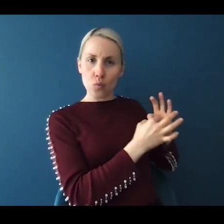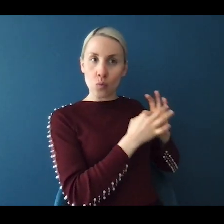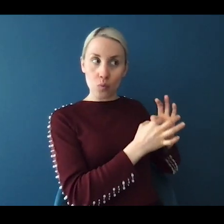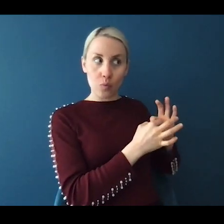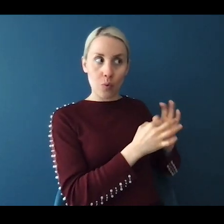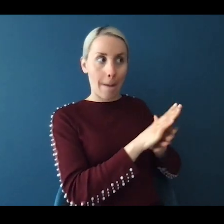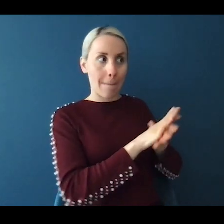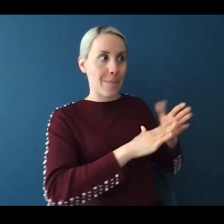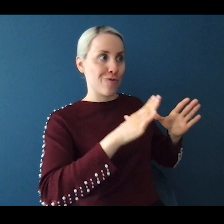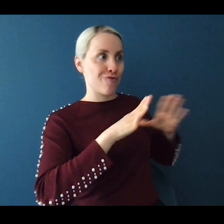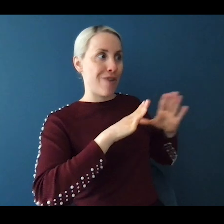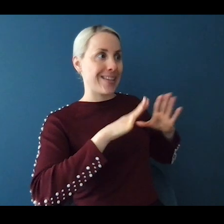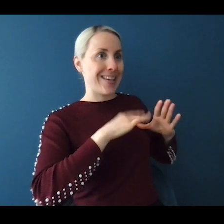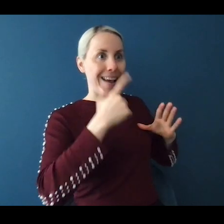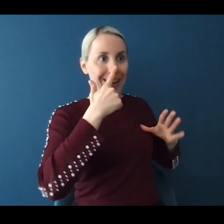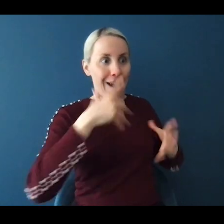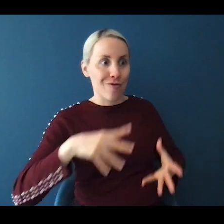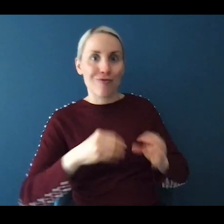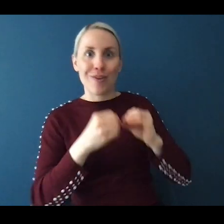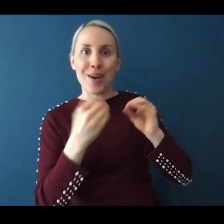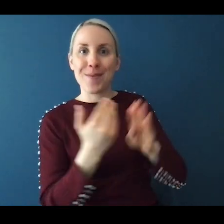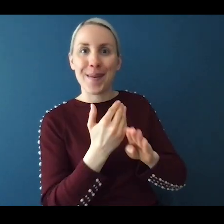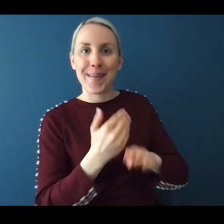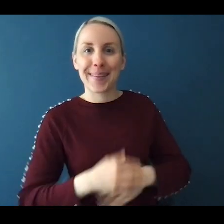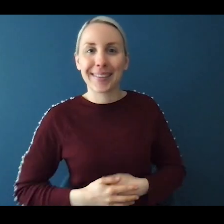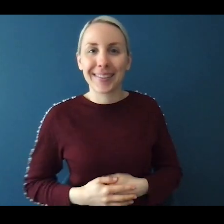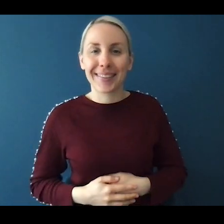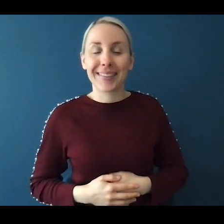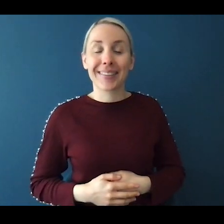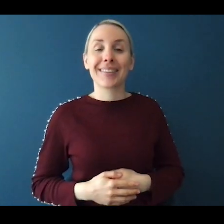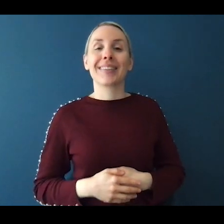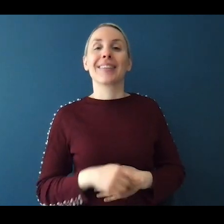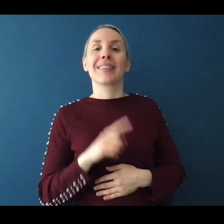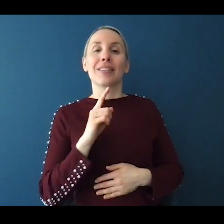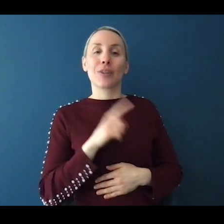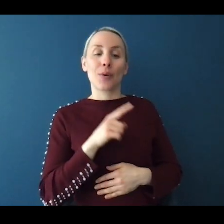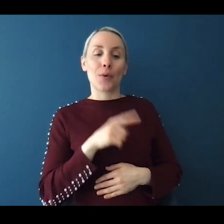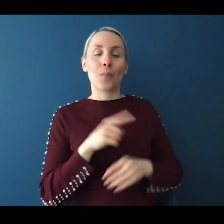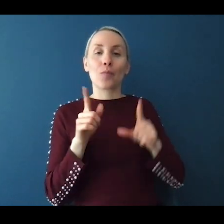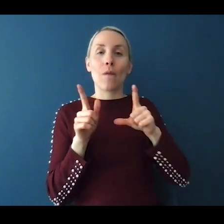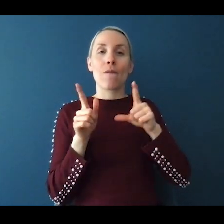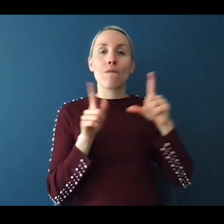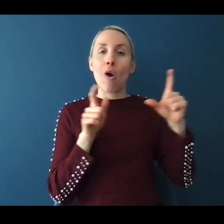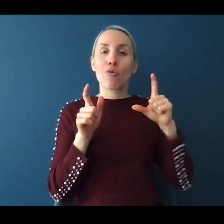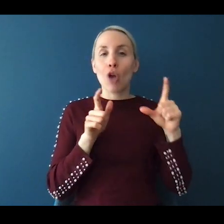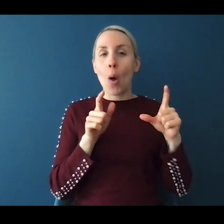making the work so the photographs that I had taken were if anything more anecdotical